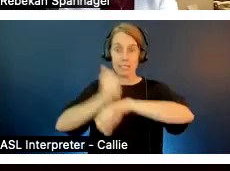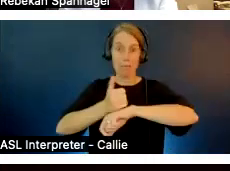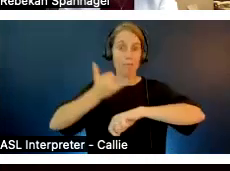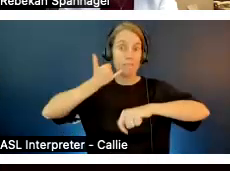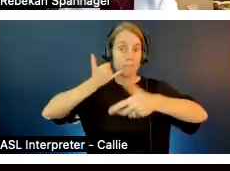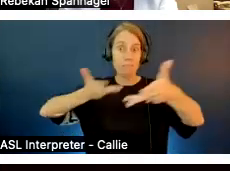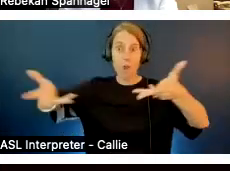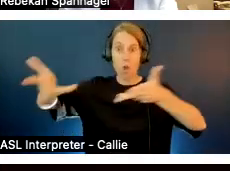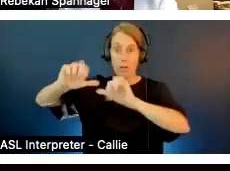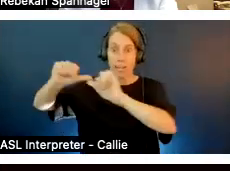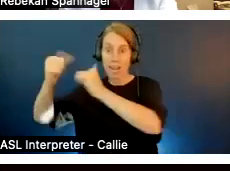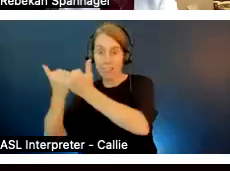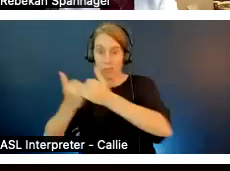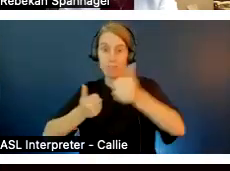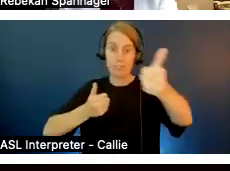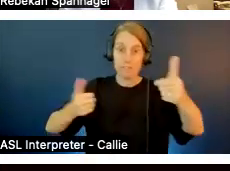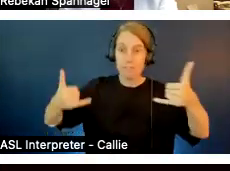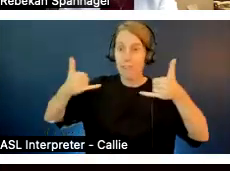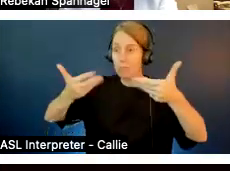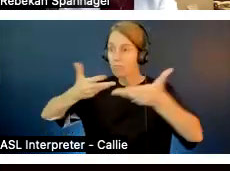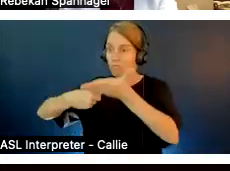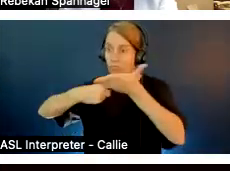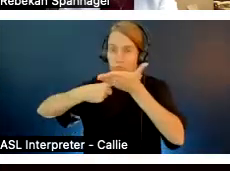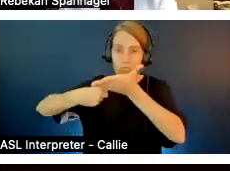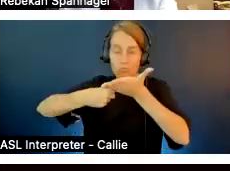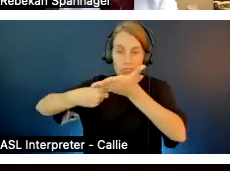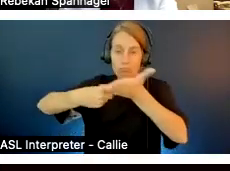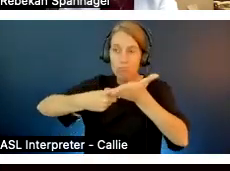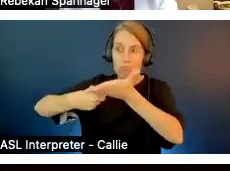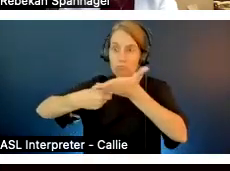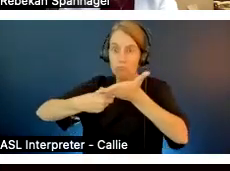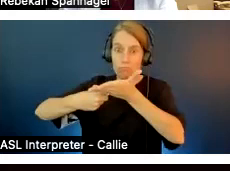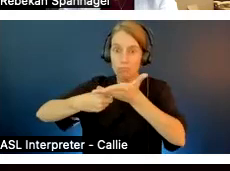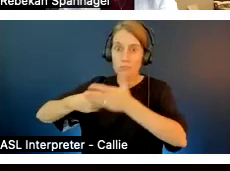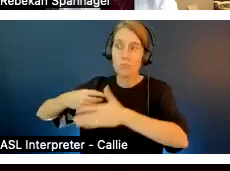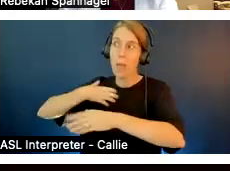out without going forward with the appeal but if the appeal goes forward if you cannot agree